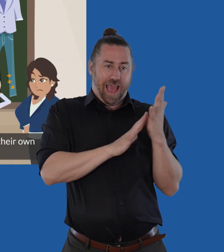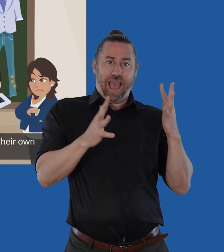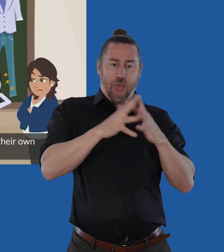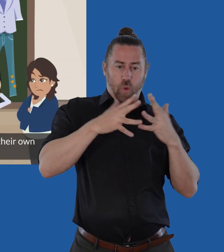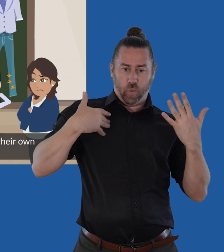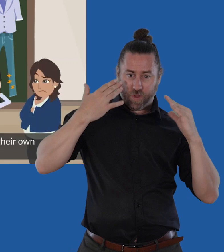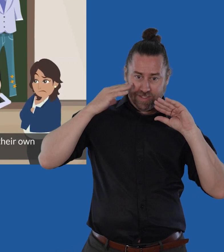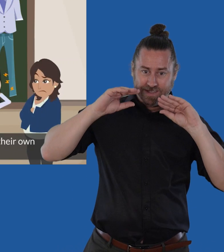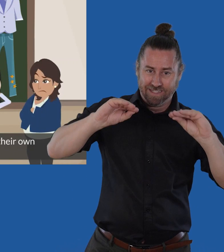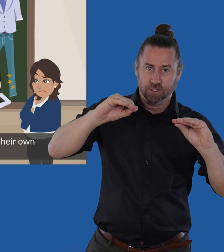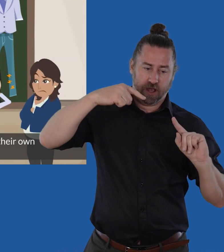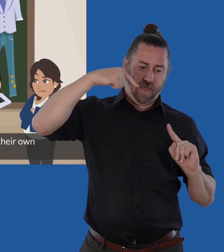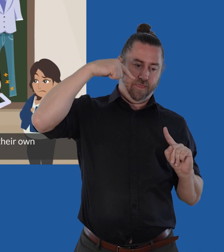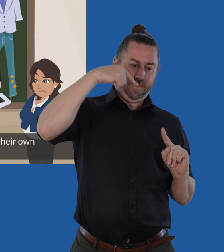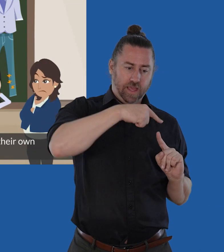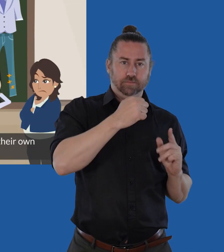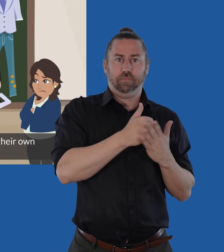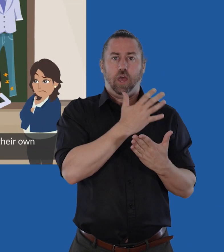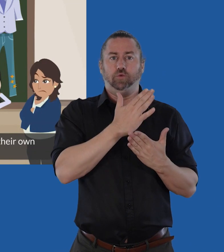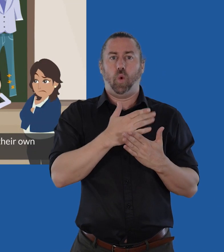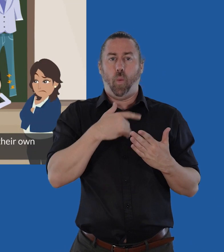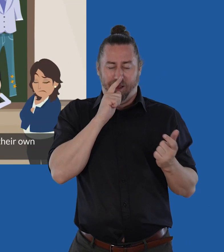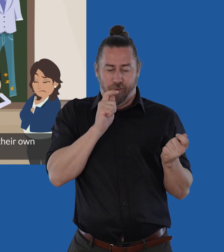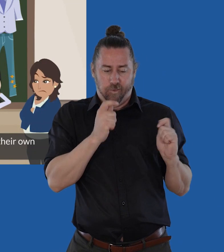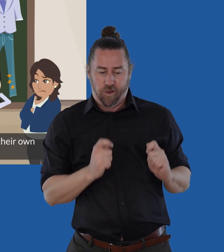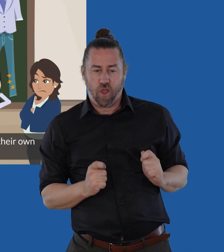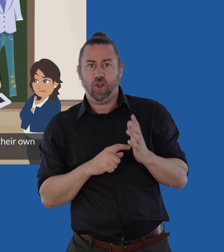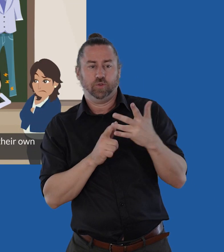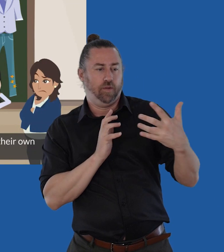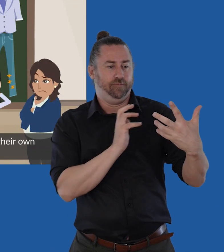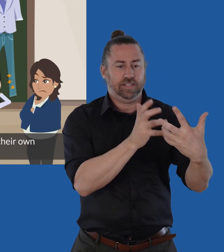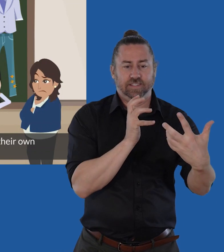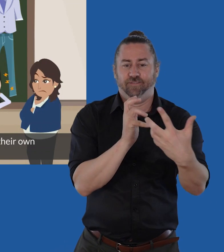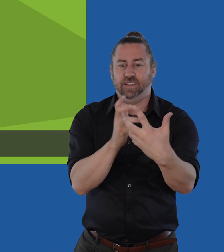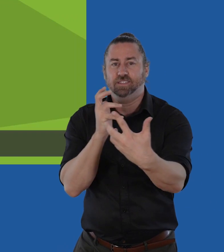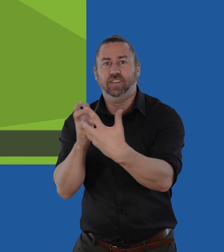equal opportunities to learn in ways that play to their own strengths.